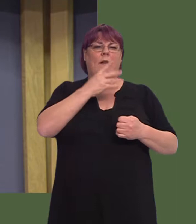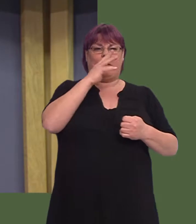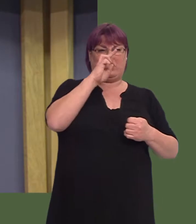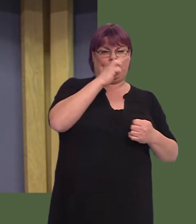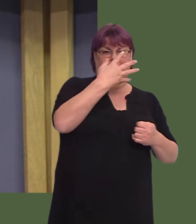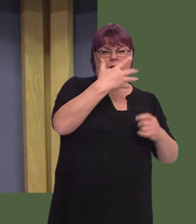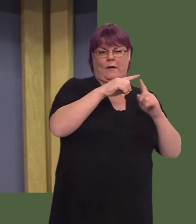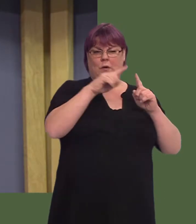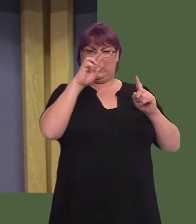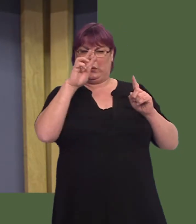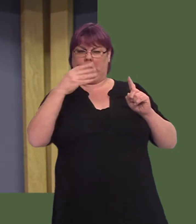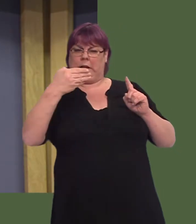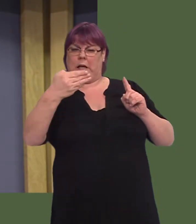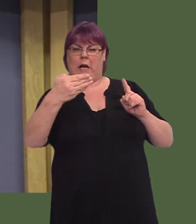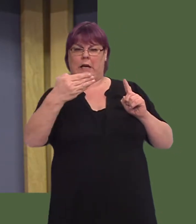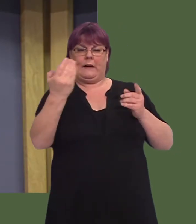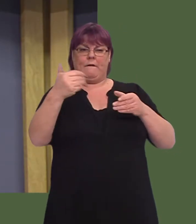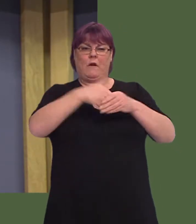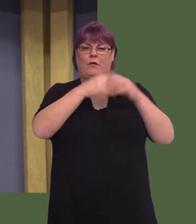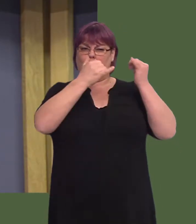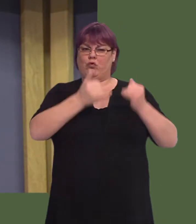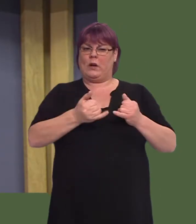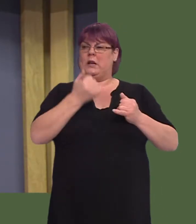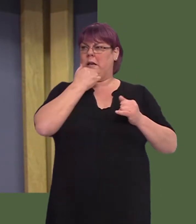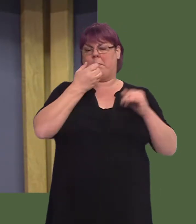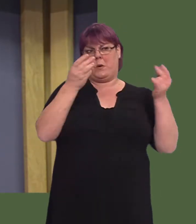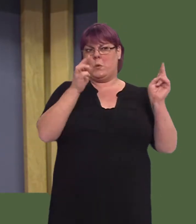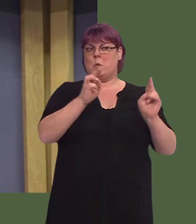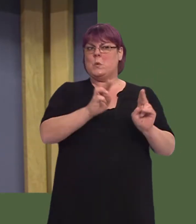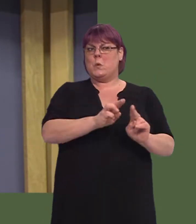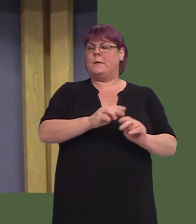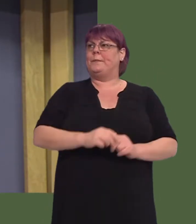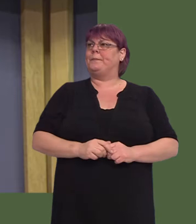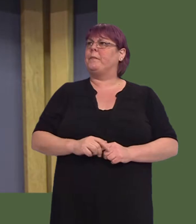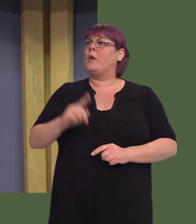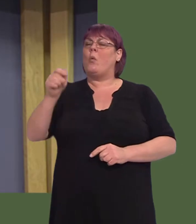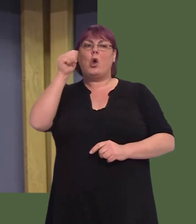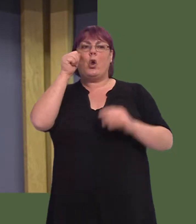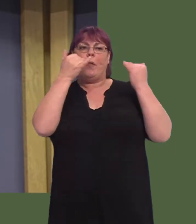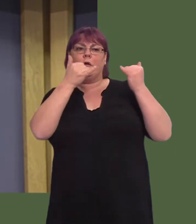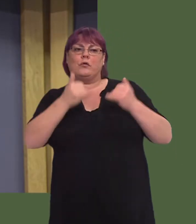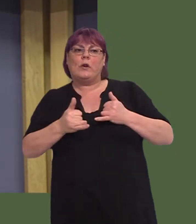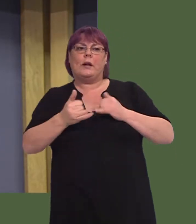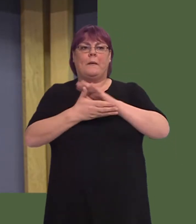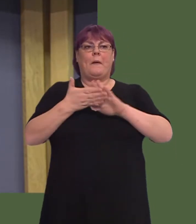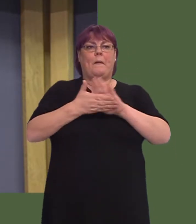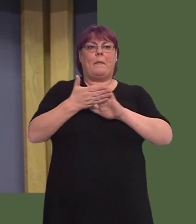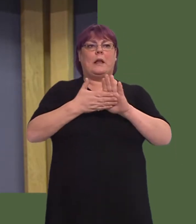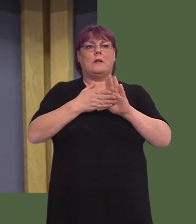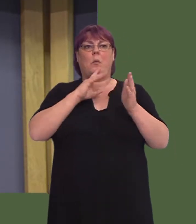and 29 participating in screening. With cervical screening found to prevent 70 per cent of cervical cancers from developing,